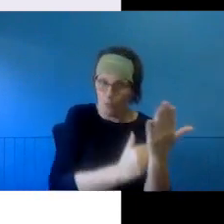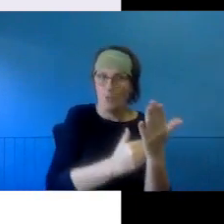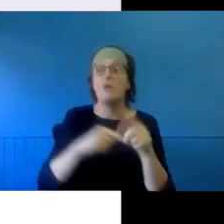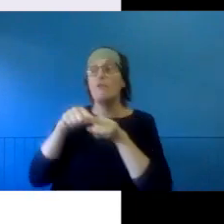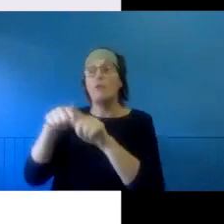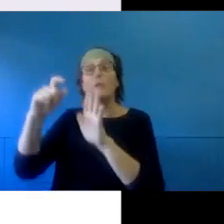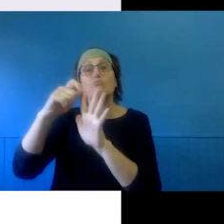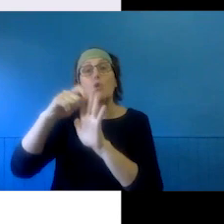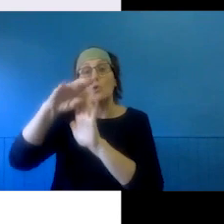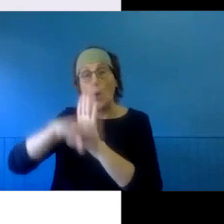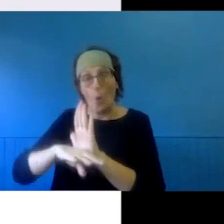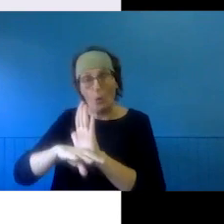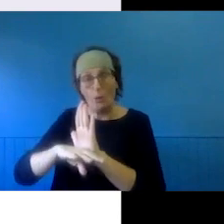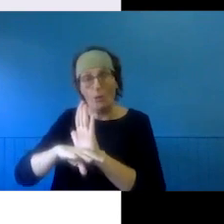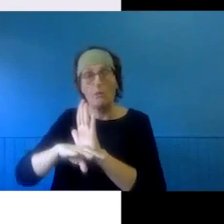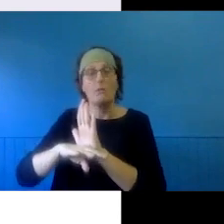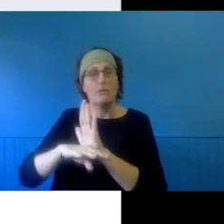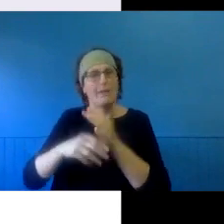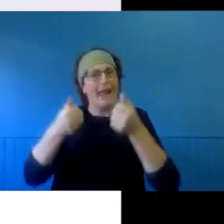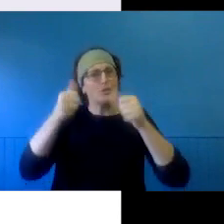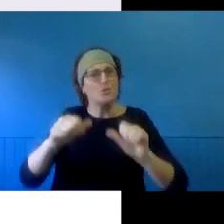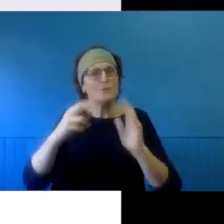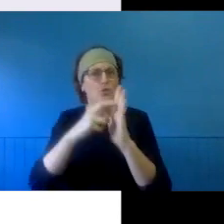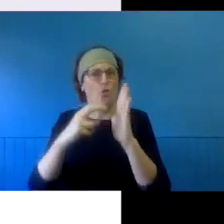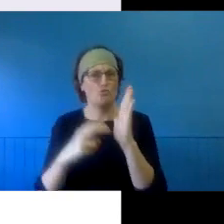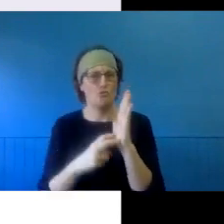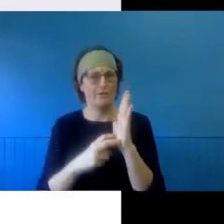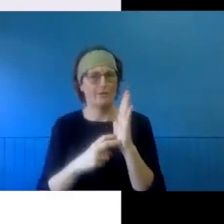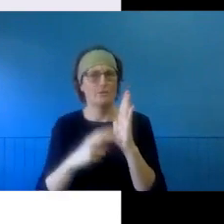also, using contracts - because contracts can give rights against